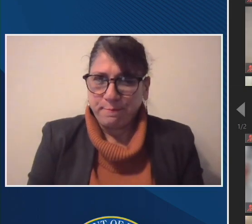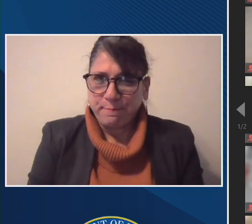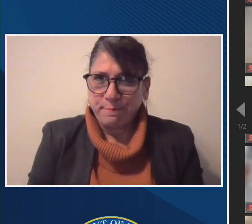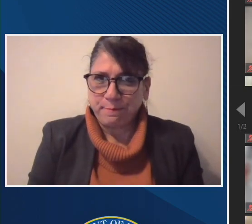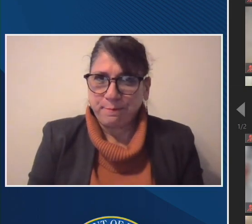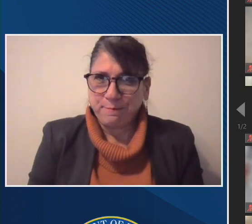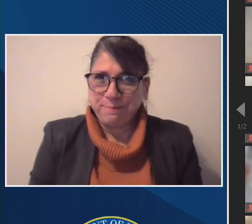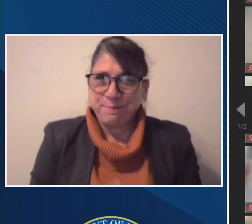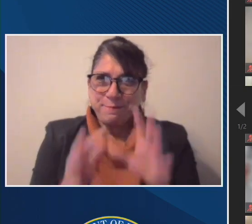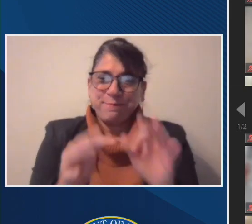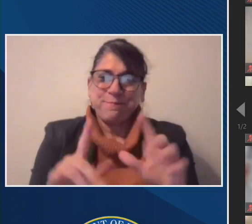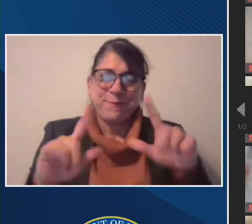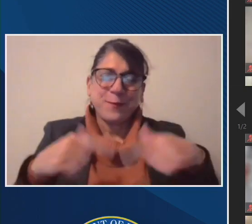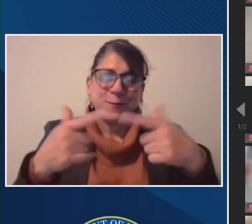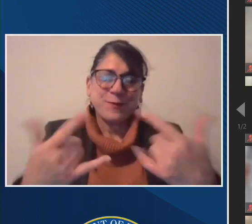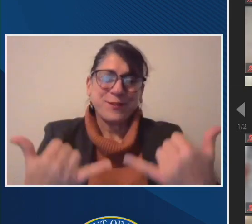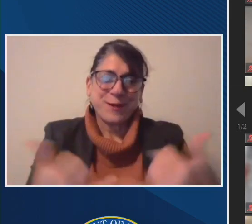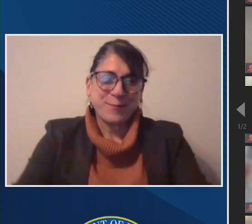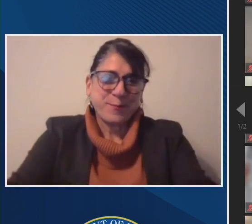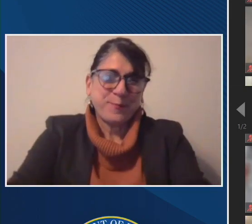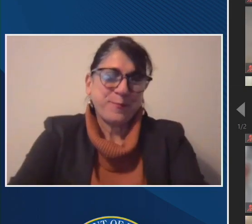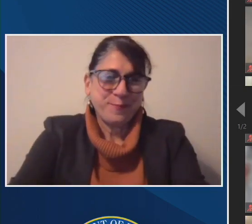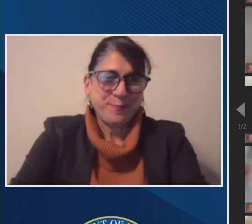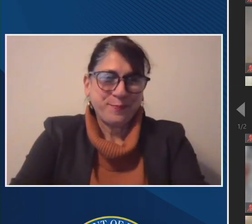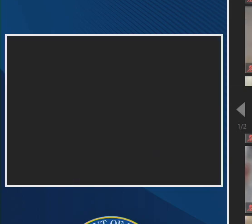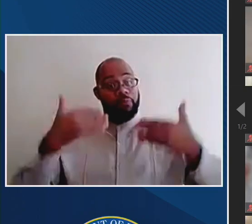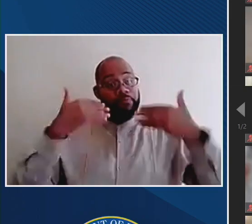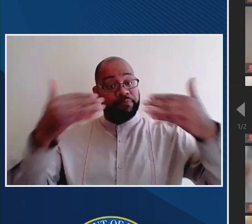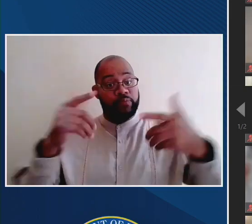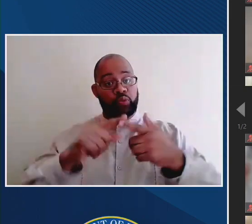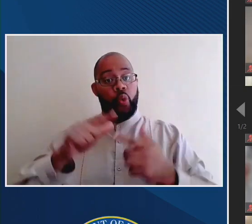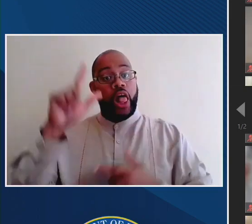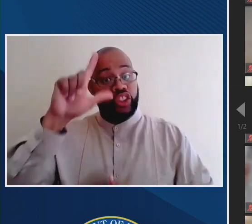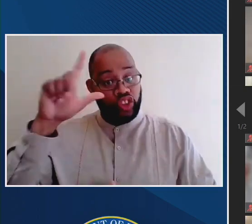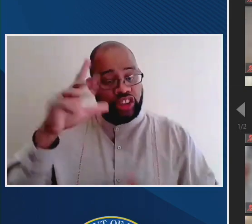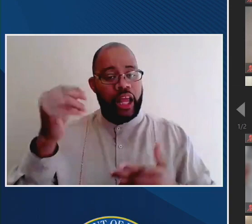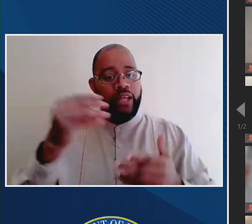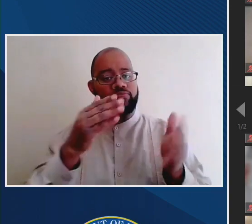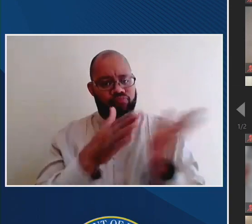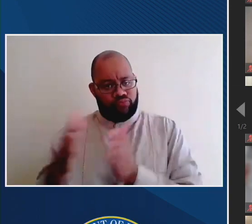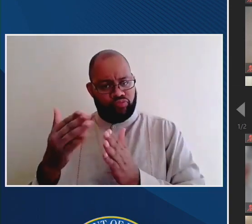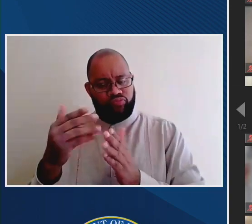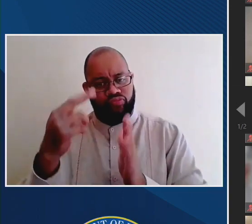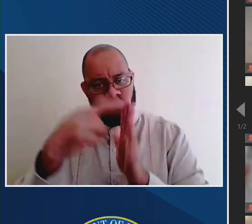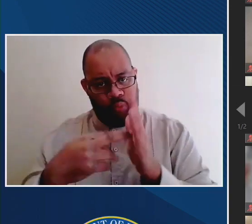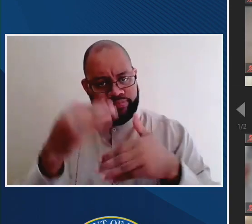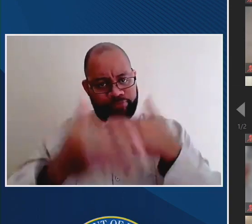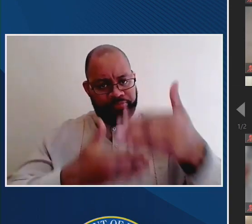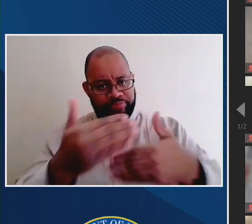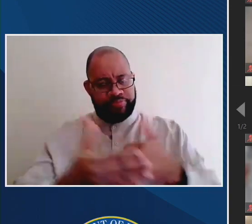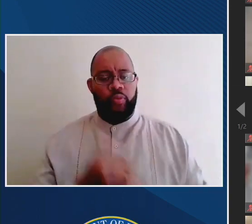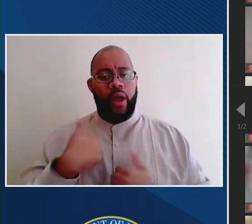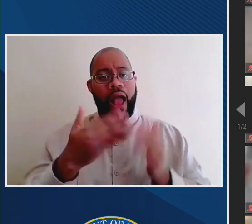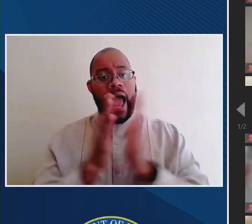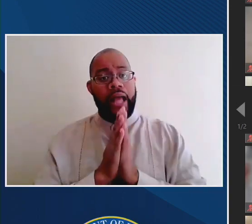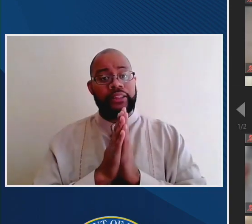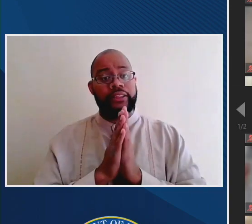Okay. So now we're going to move on to logistics and protocols. And we are asking the following.